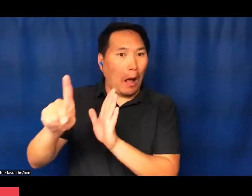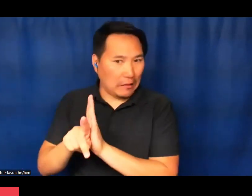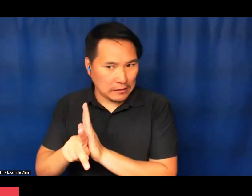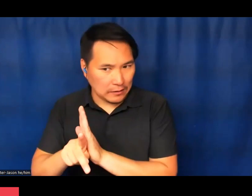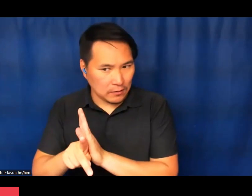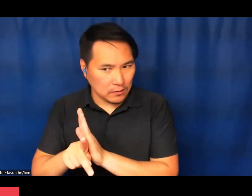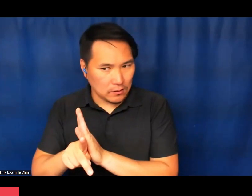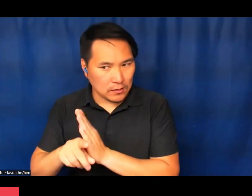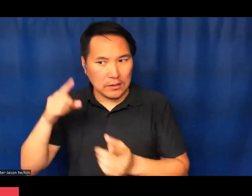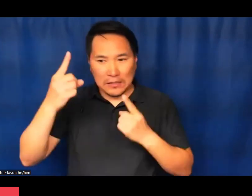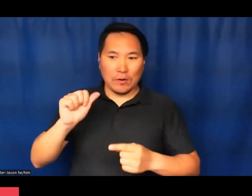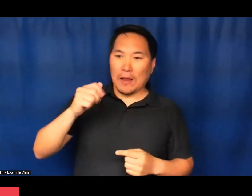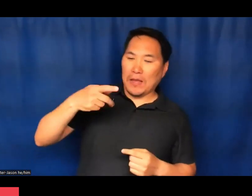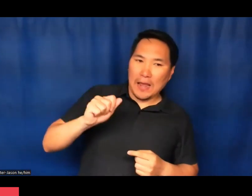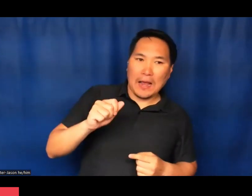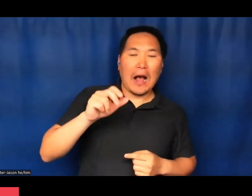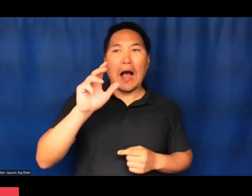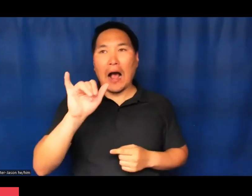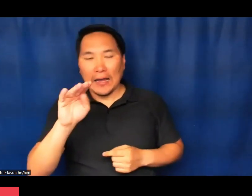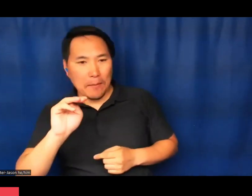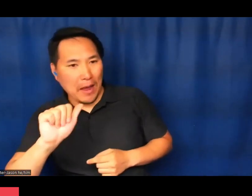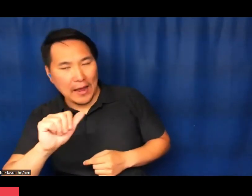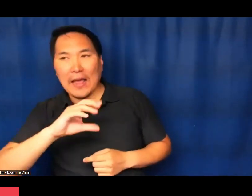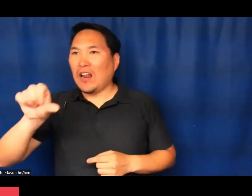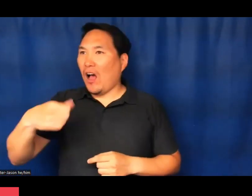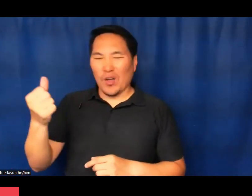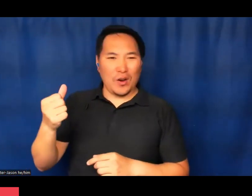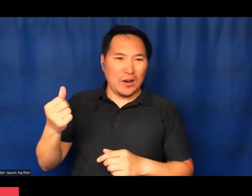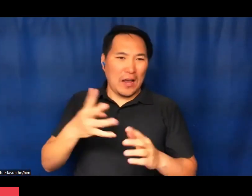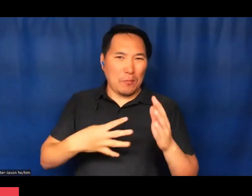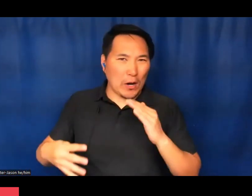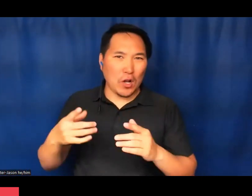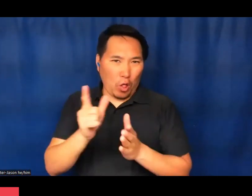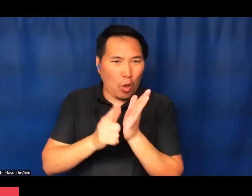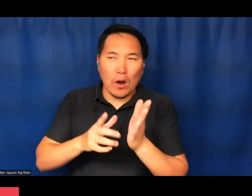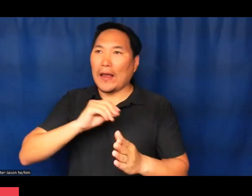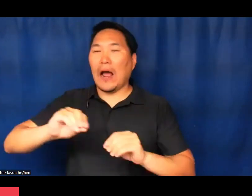in light of the APA, INA and other immigration laws and of course Congress' authorization